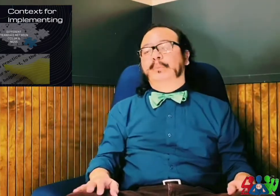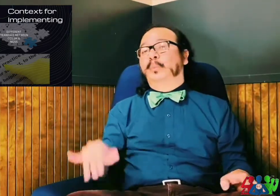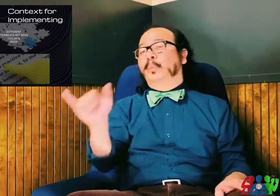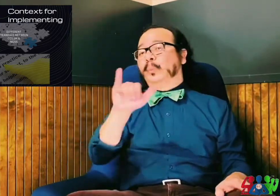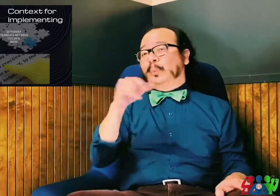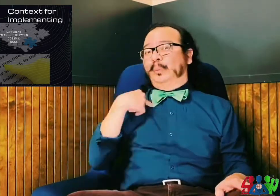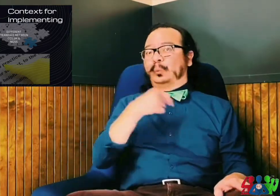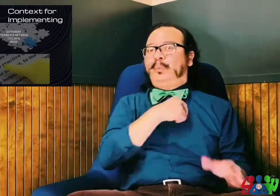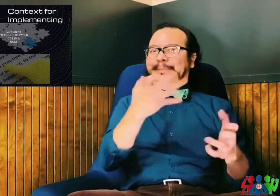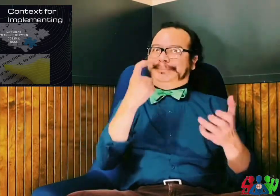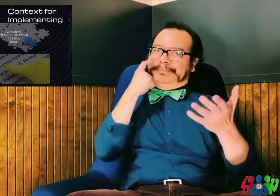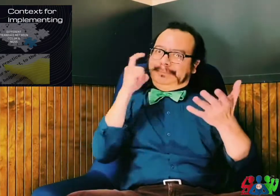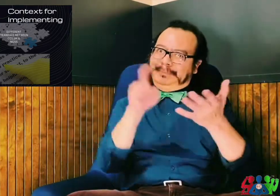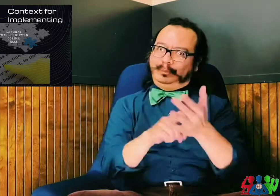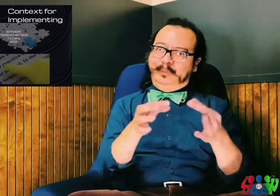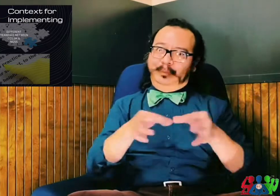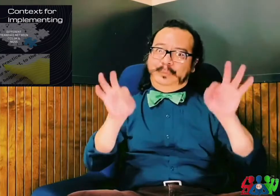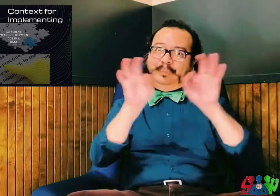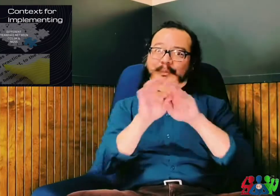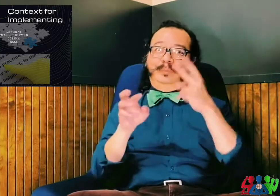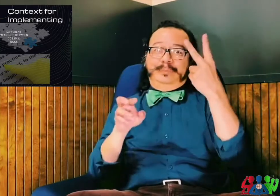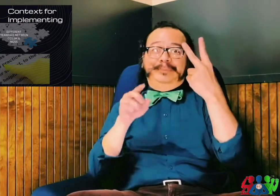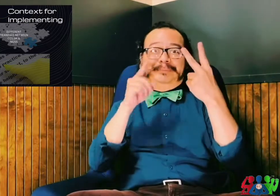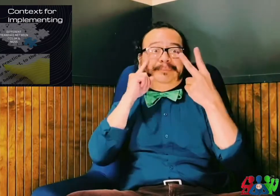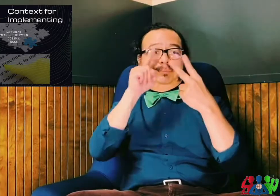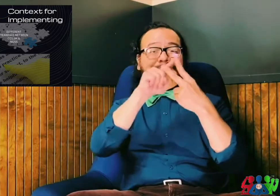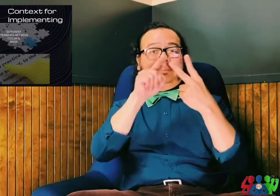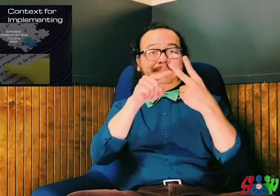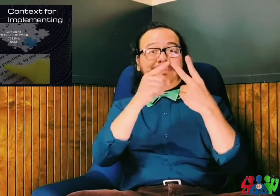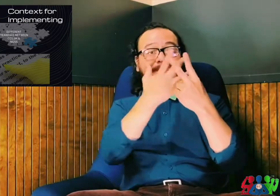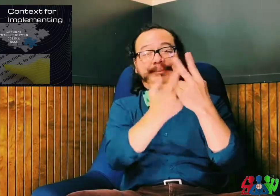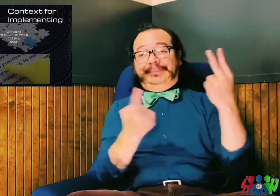Also we need to recognize the importance from these two challenges are: